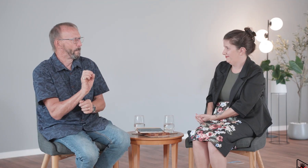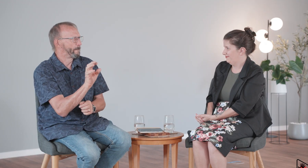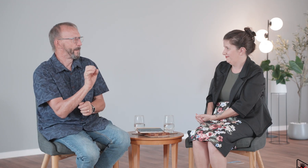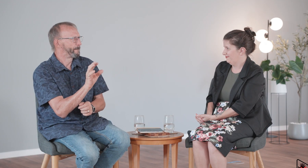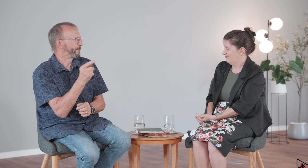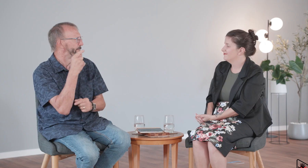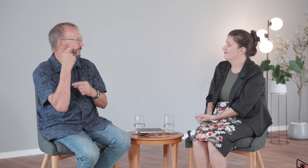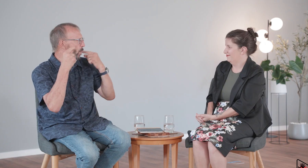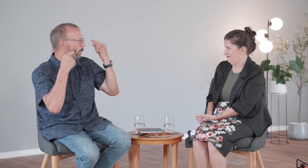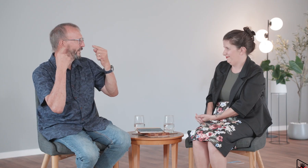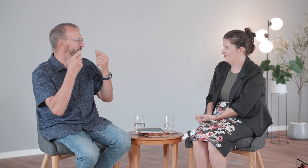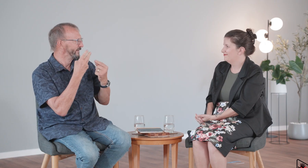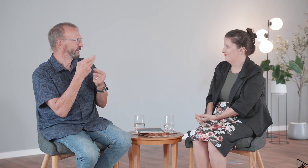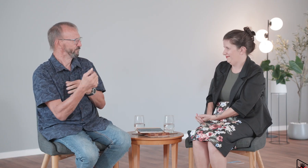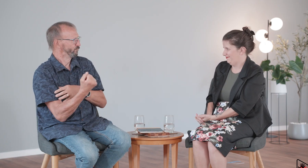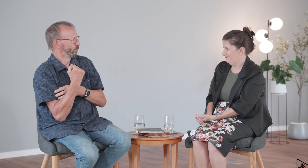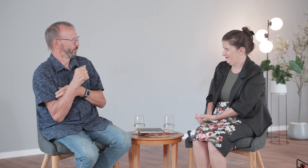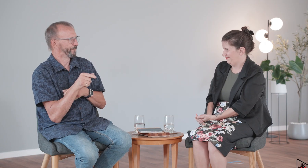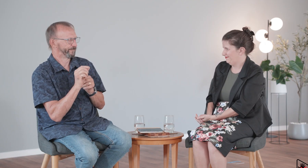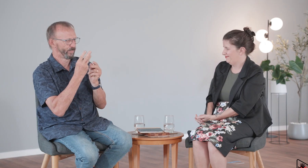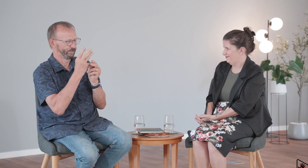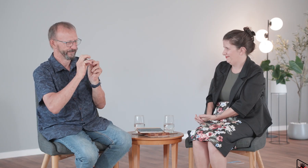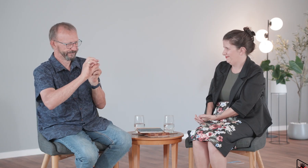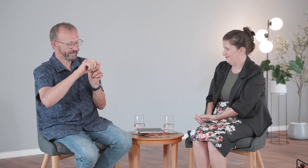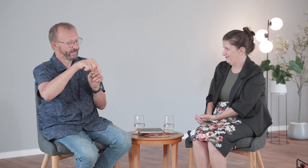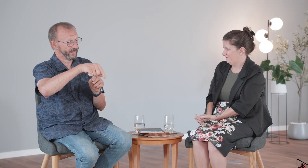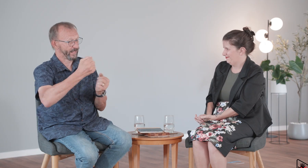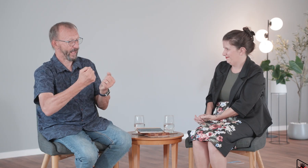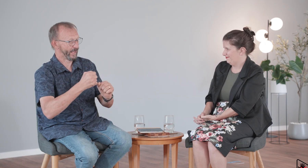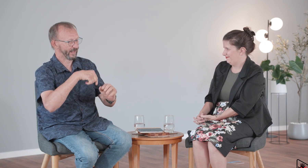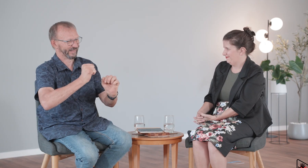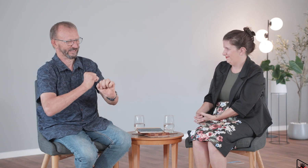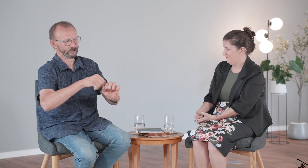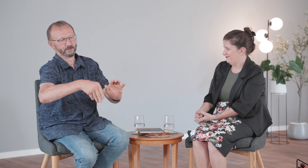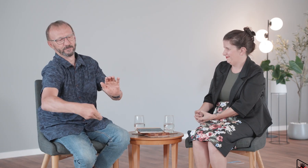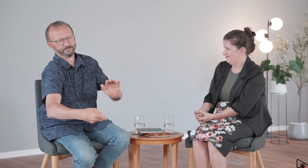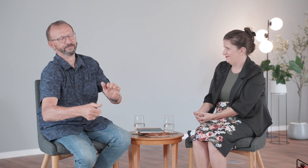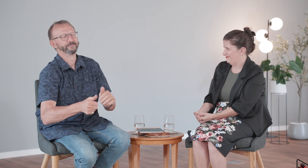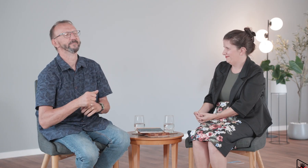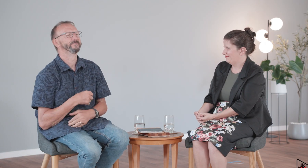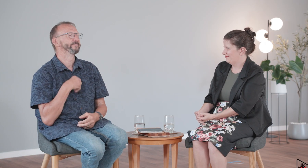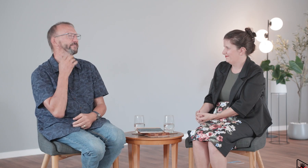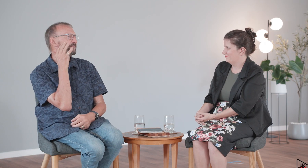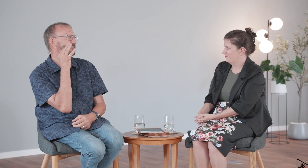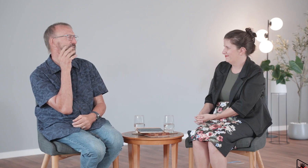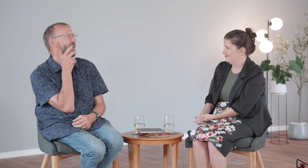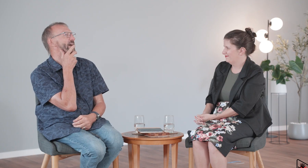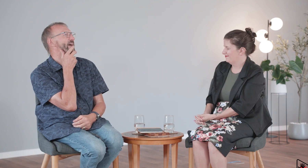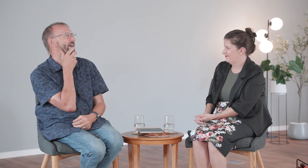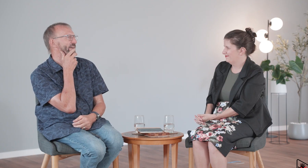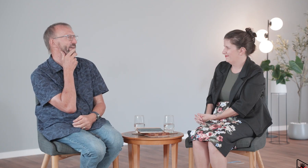as well. It's quite a strong powerful horn sound. And that was in under the bonnet near the engine.